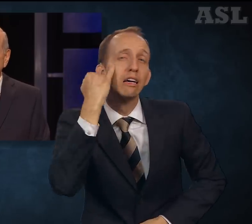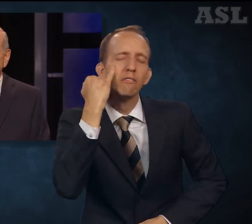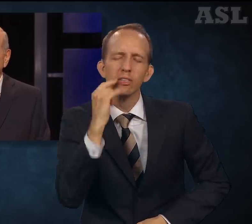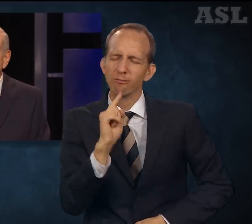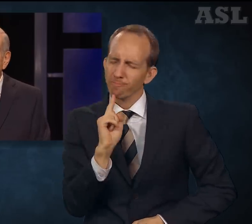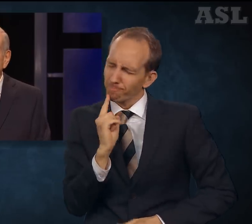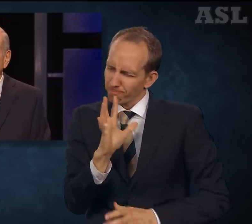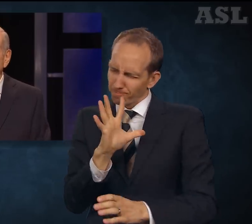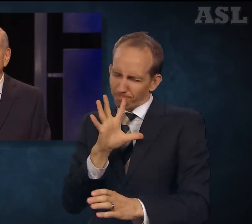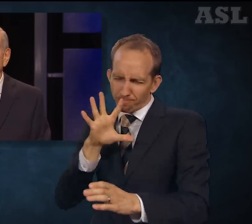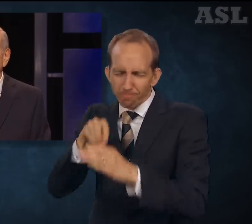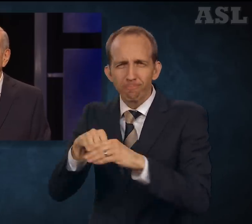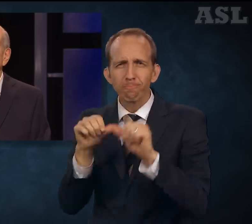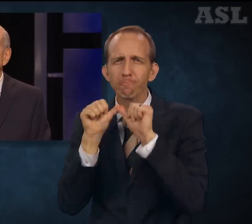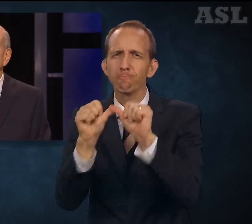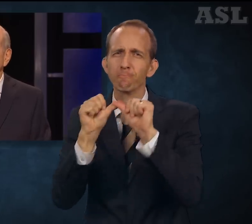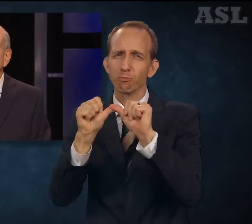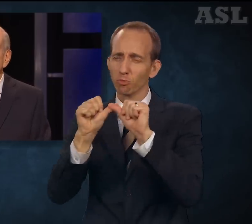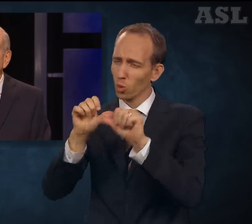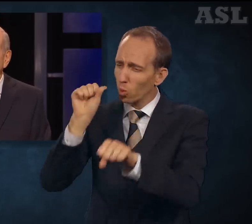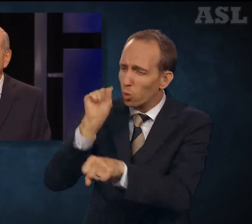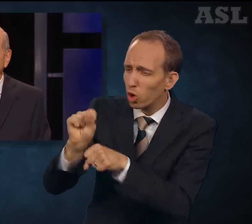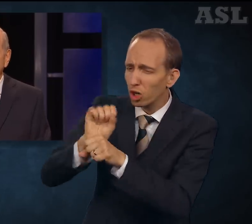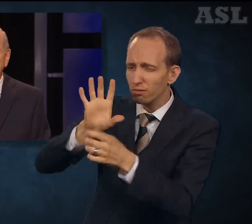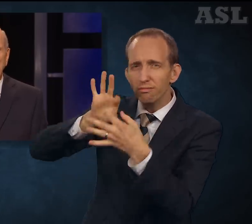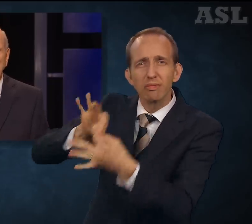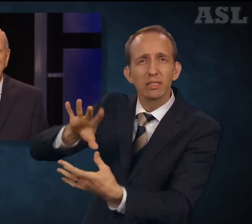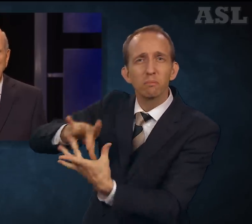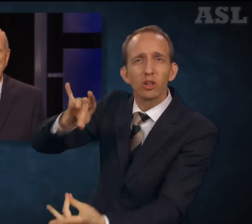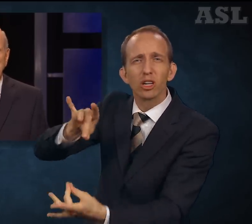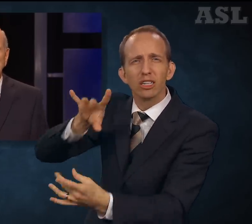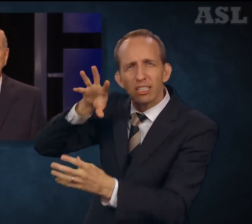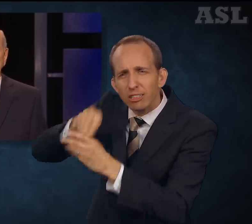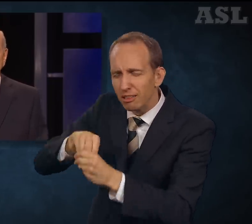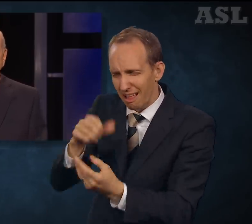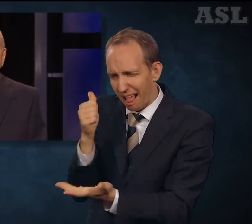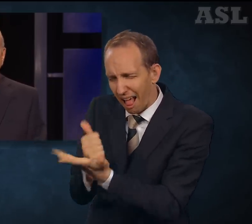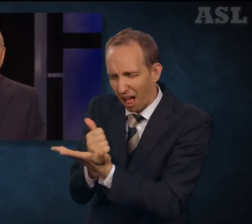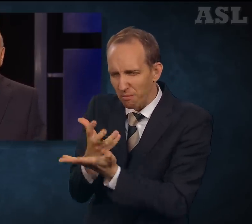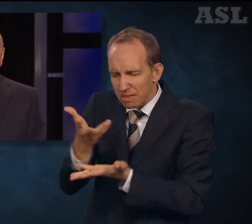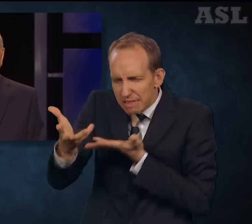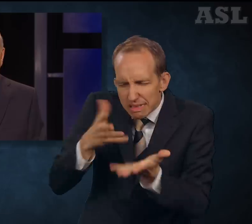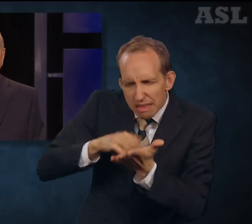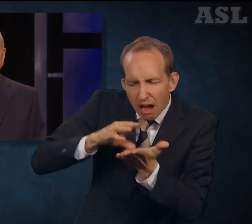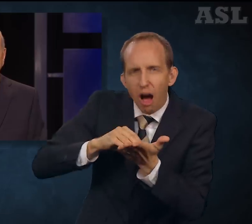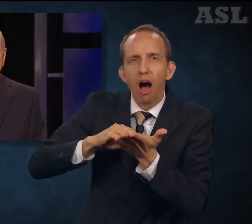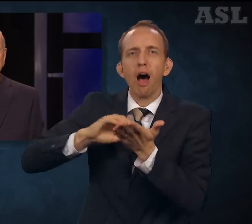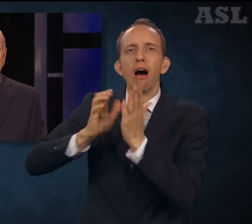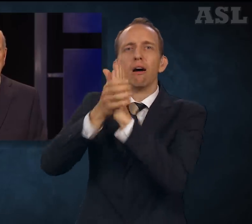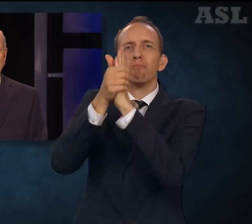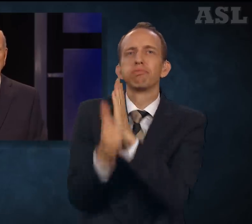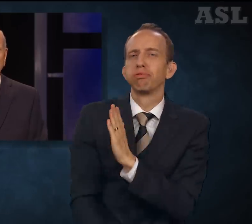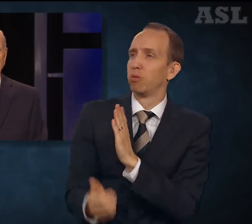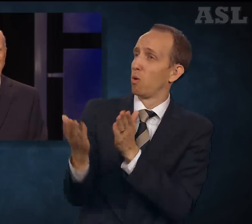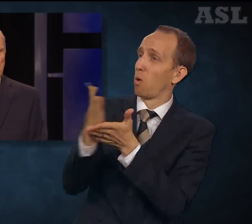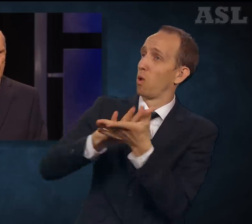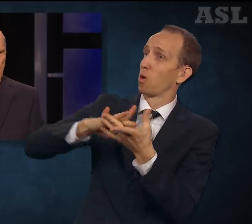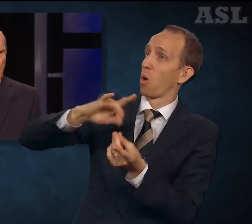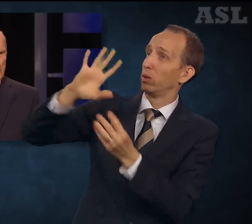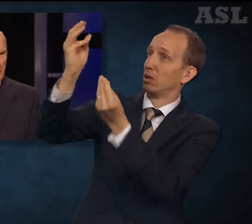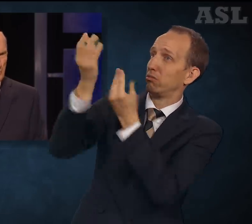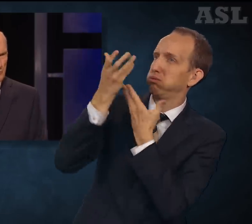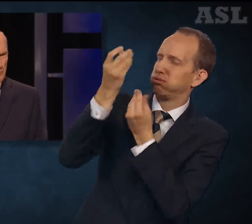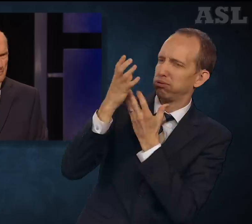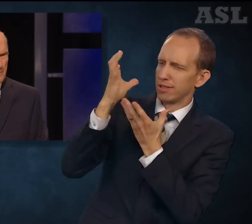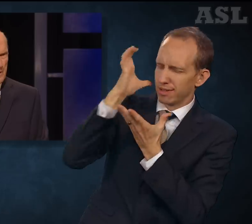PROMISE YOU THAT IF YOU WILL